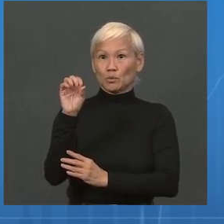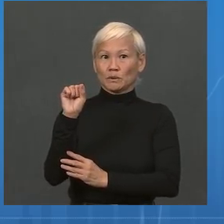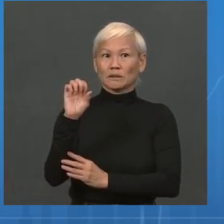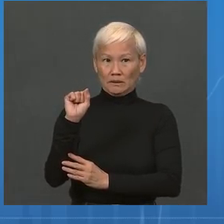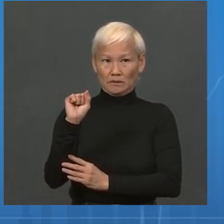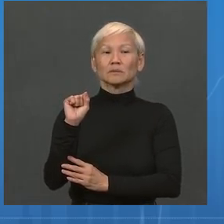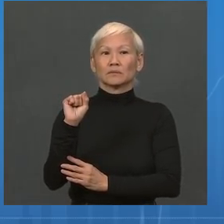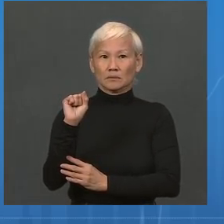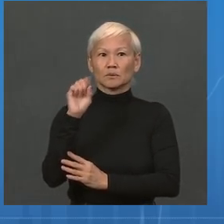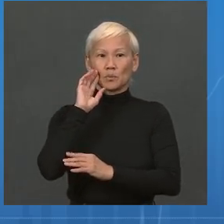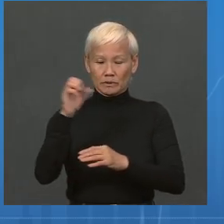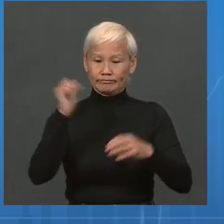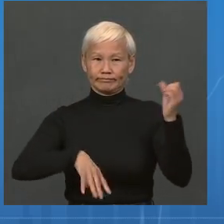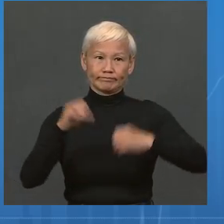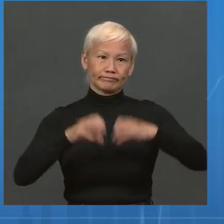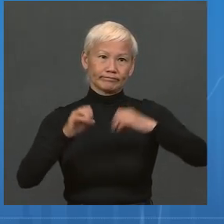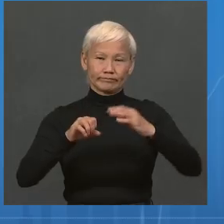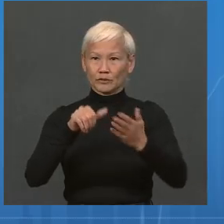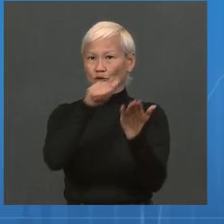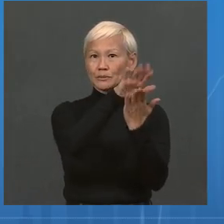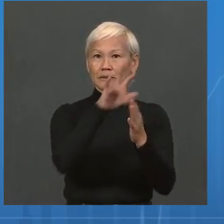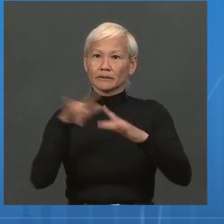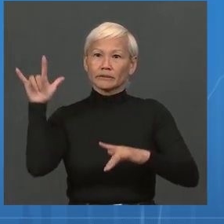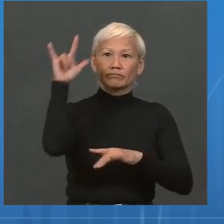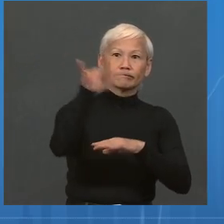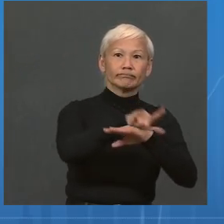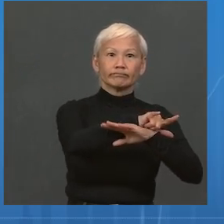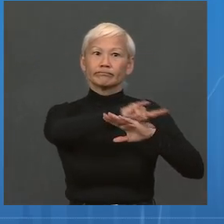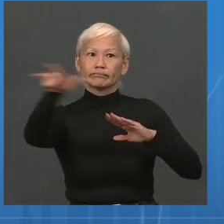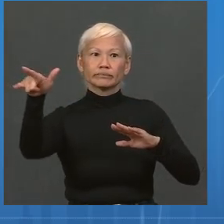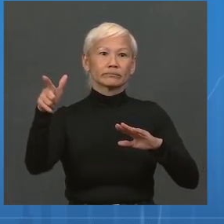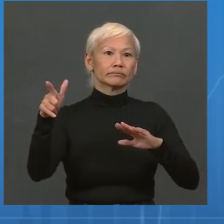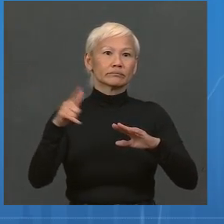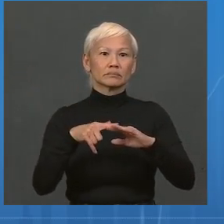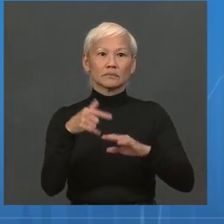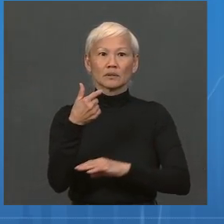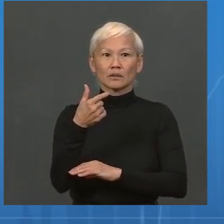and on trucks heading to cities and towns across the country from Bar Harbor, Maine;